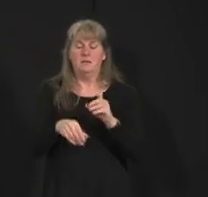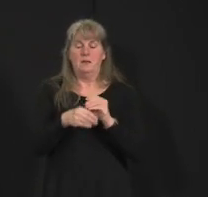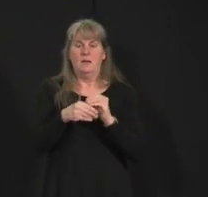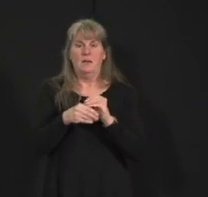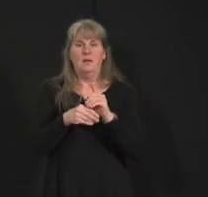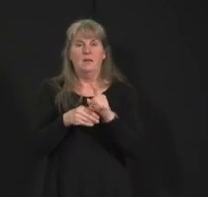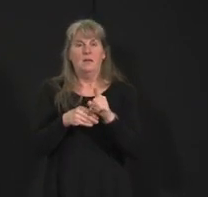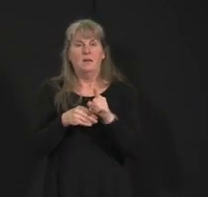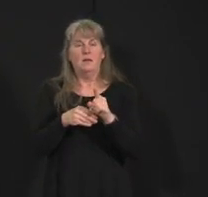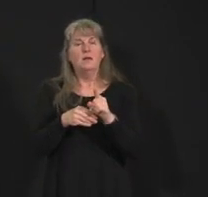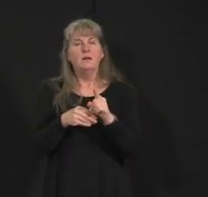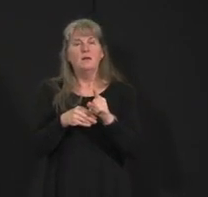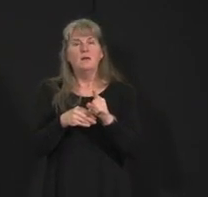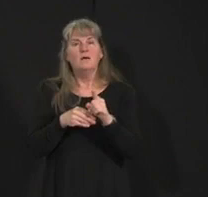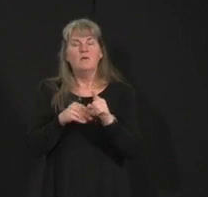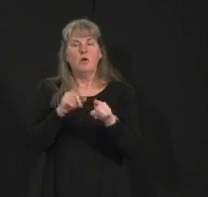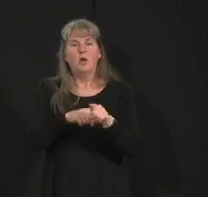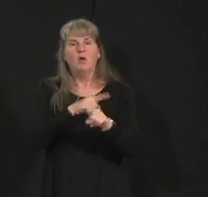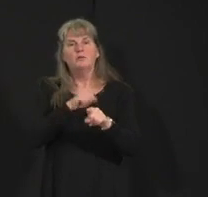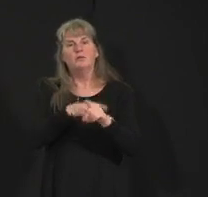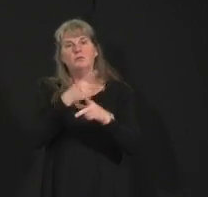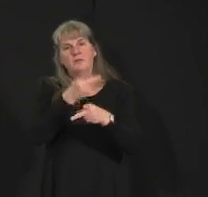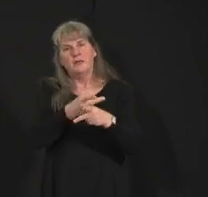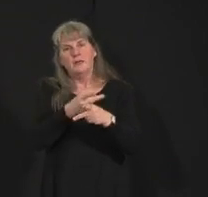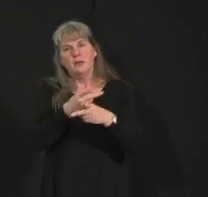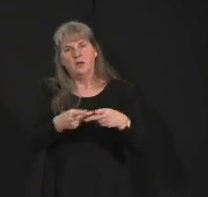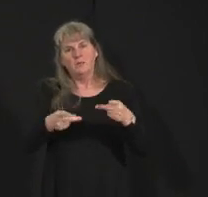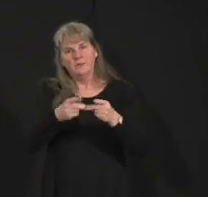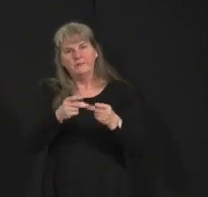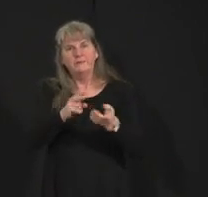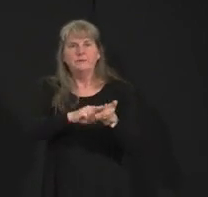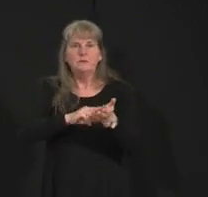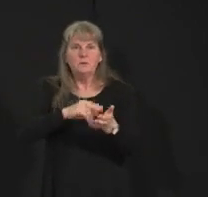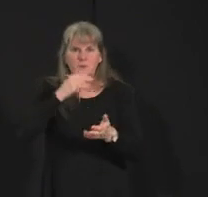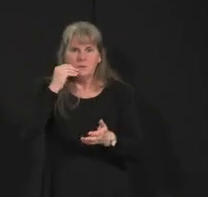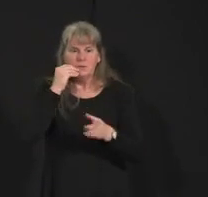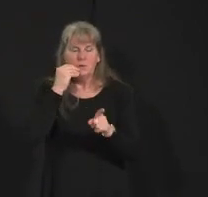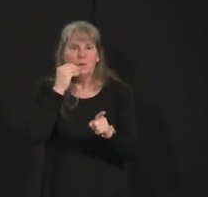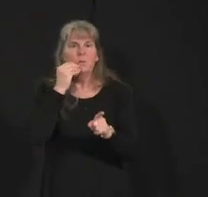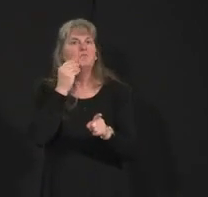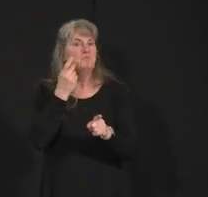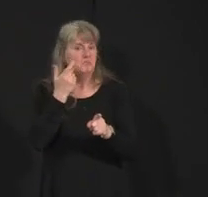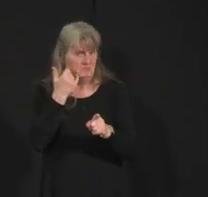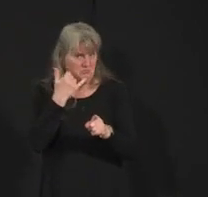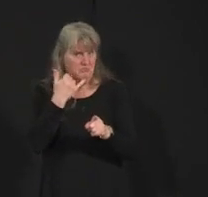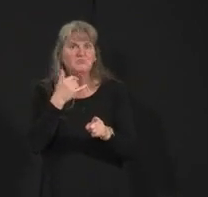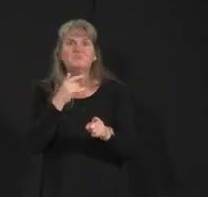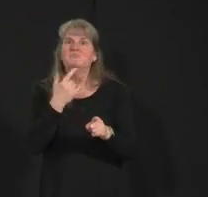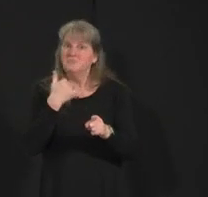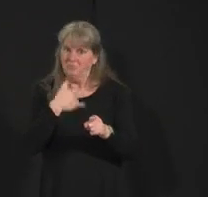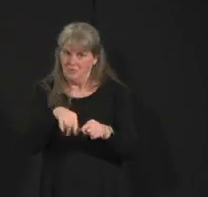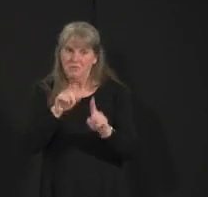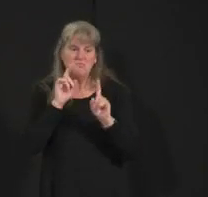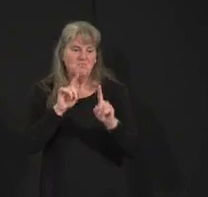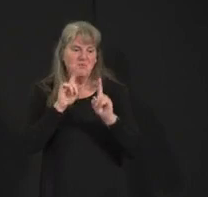testing that we carry out in long-term care, which already we can do testing of course in